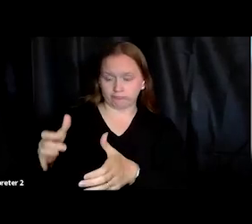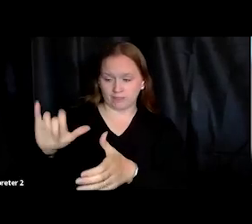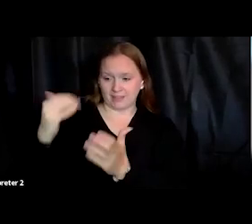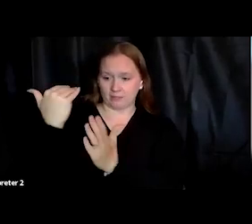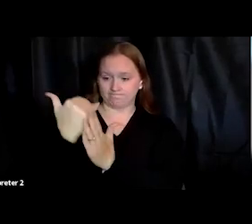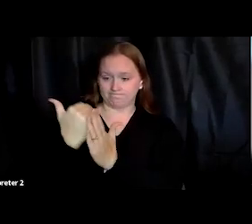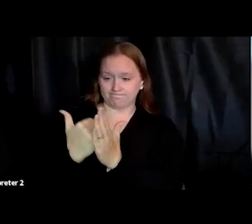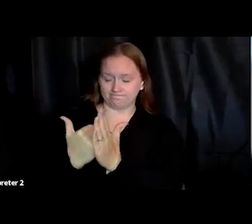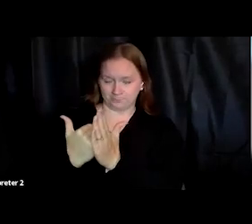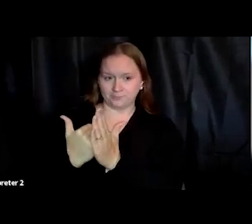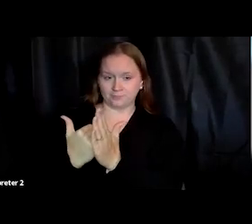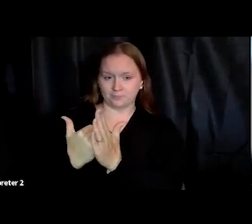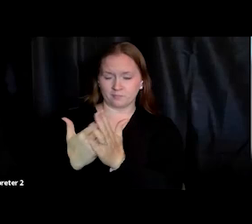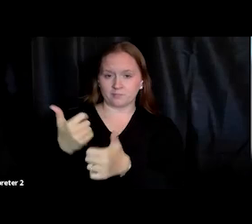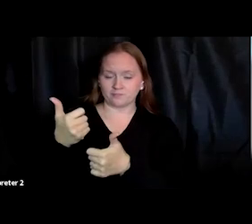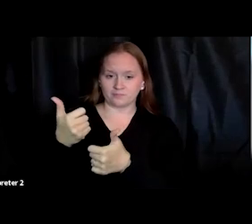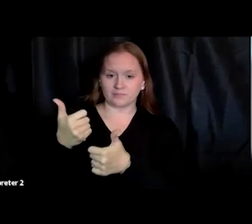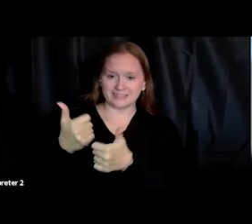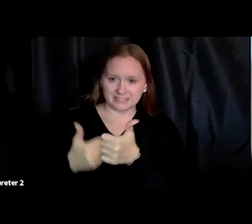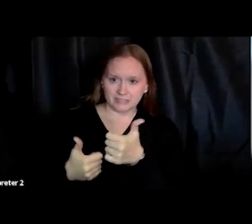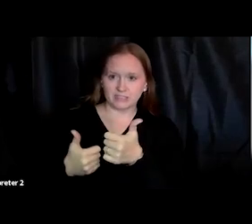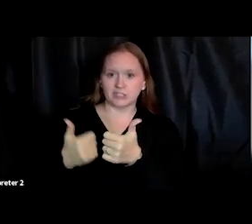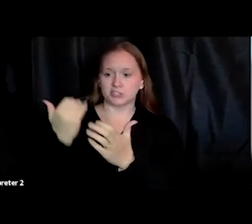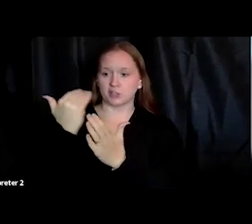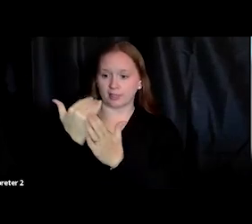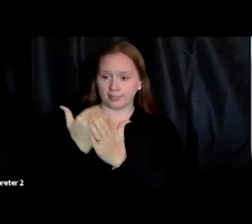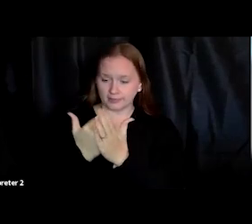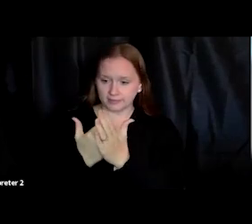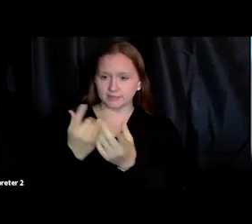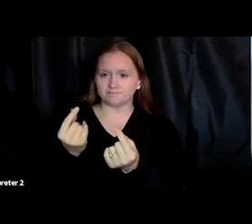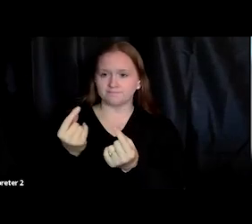each listing is broken into three sections.